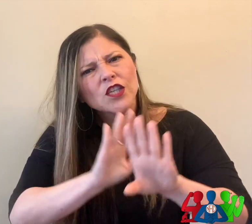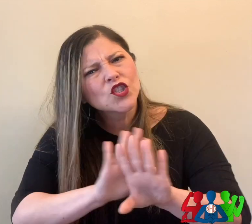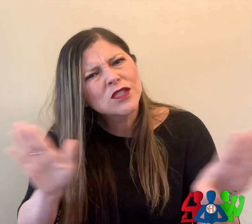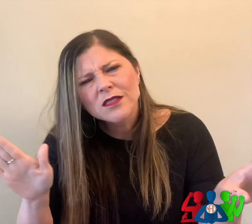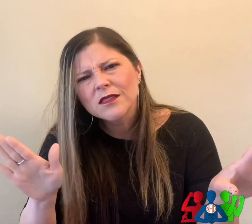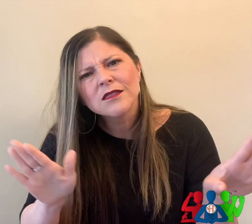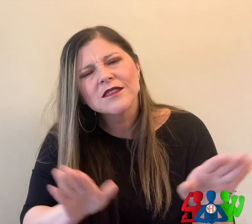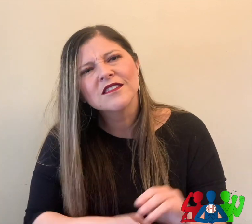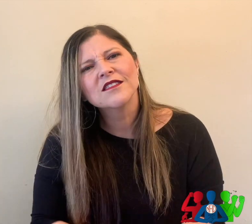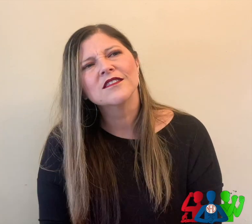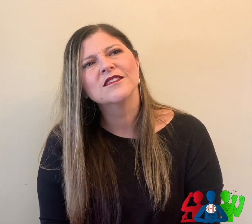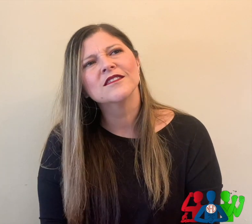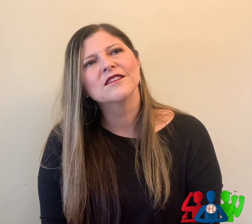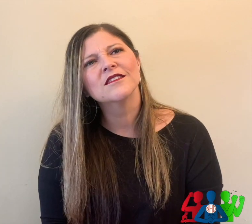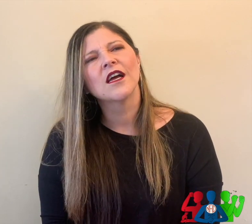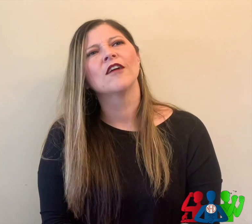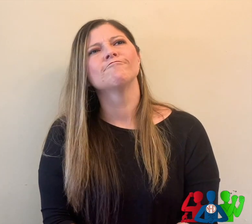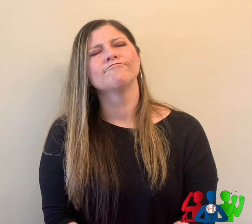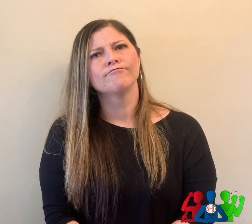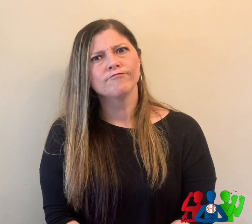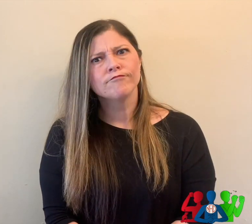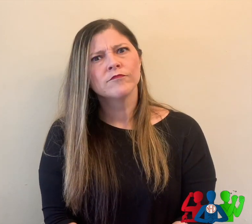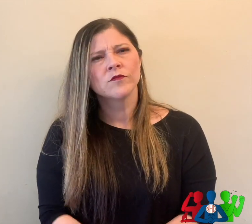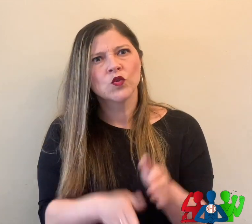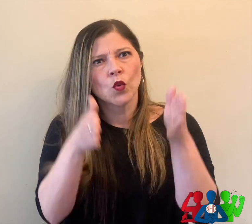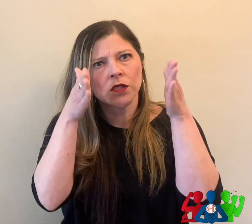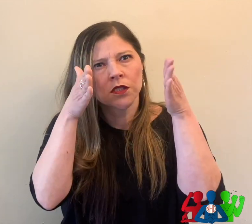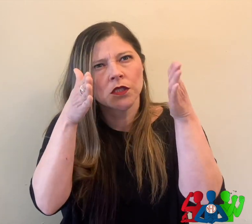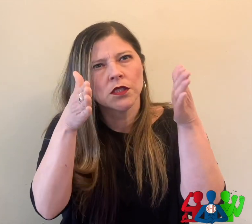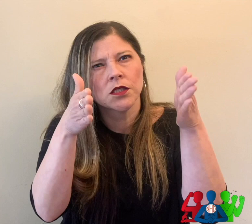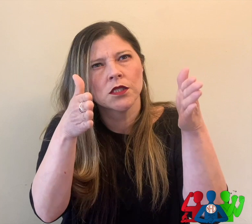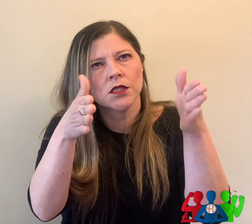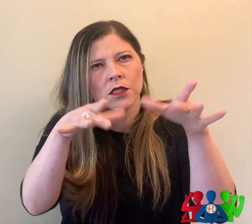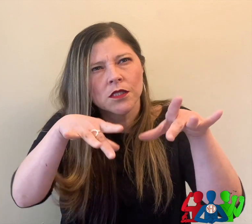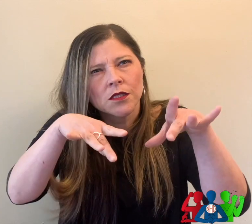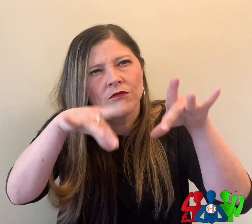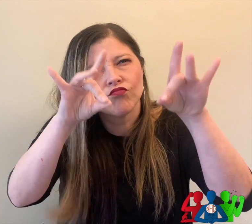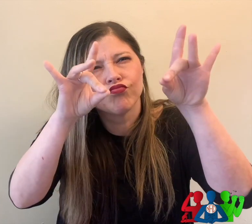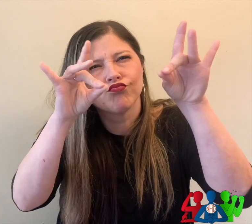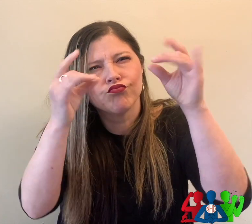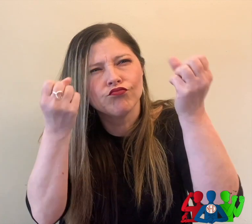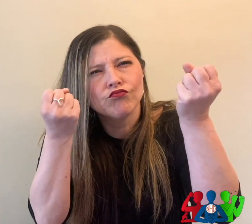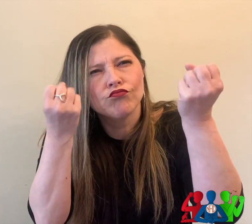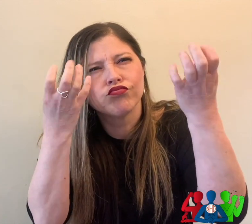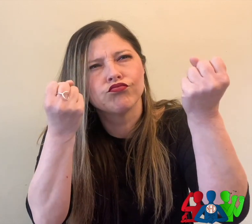had to remind me to focus on the content, rather than the mechanics of the language so